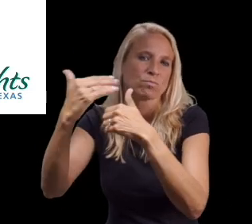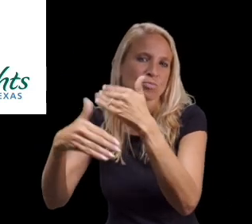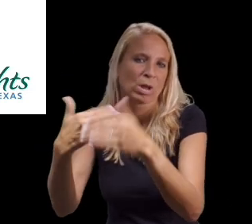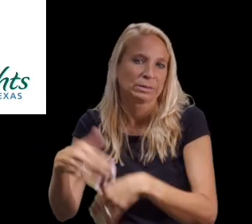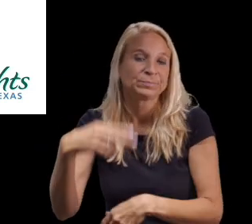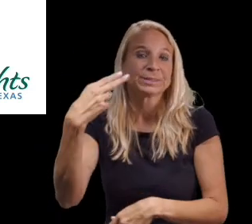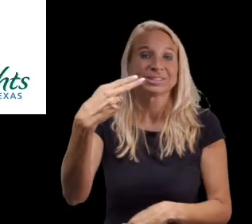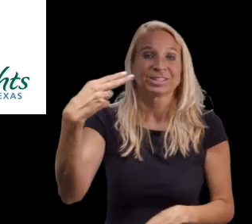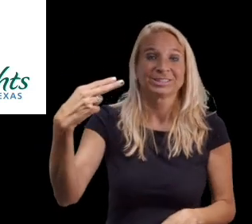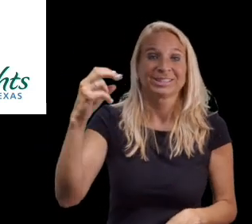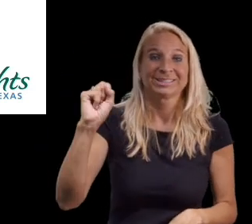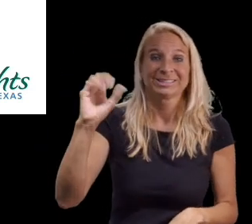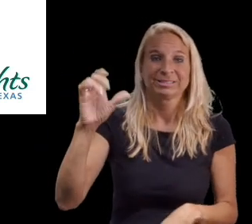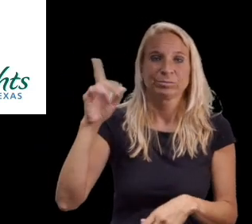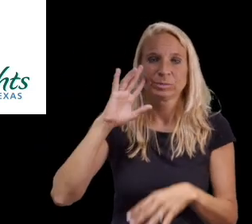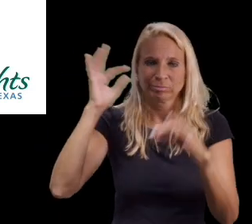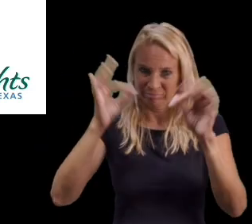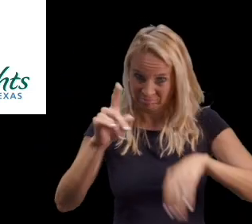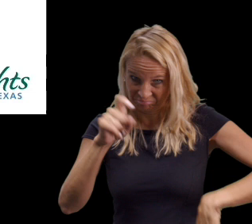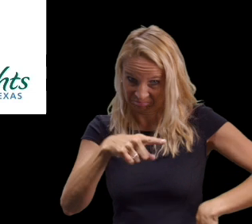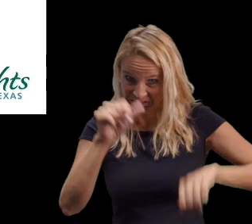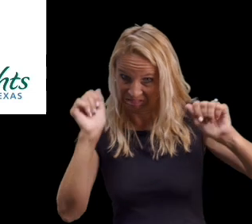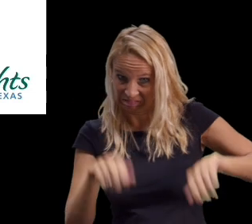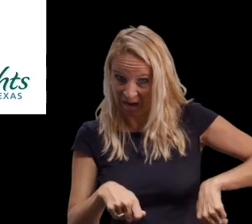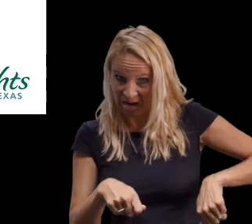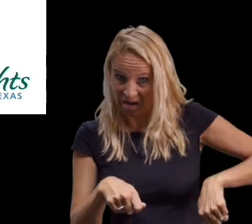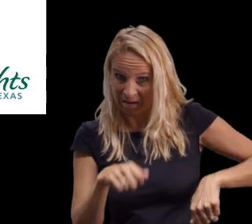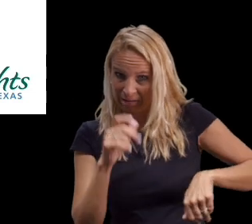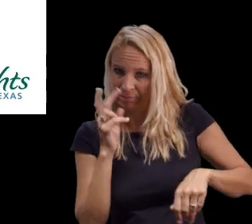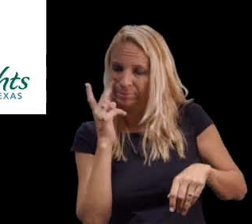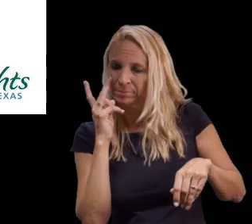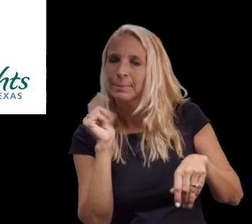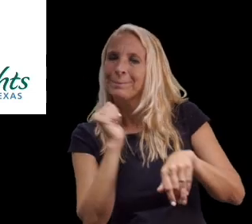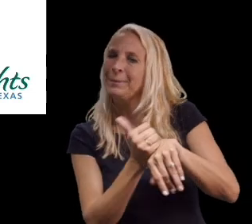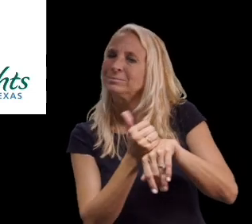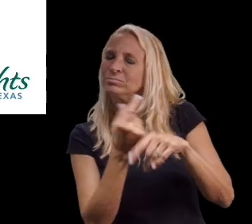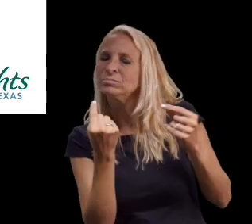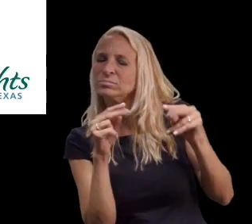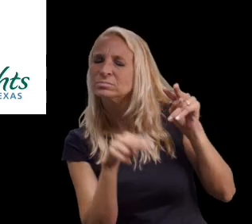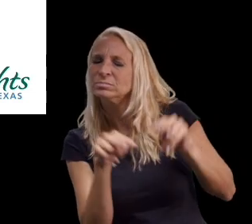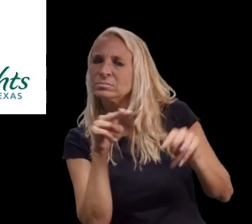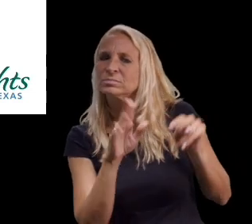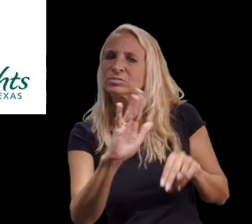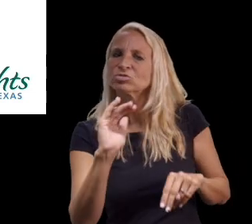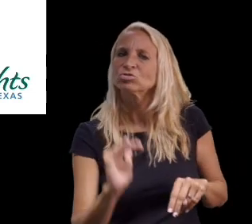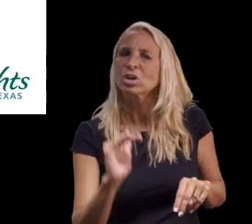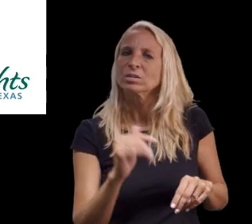HHSC determines the eligibility based on a finding of medical fragility.